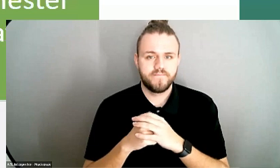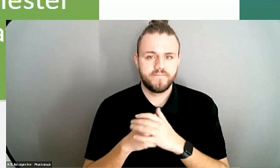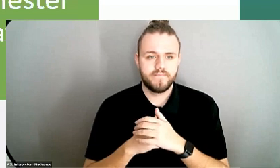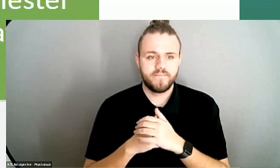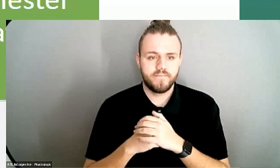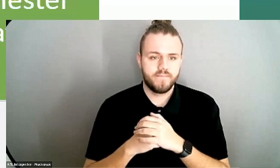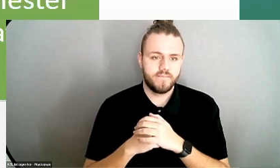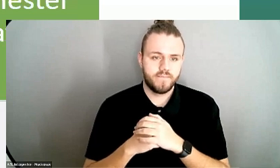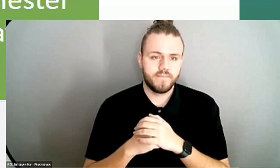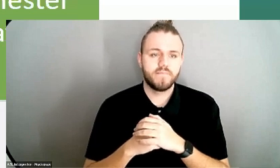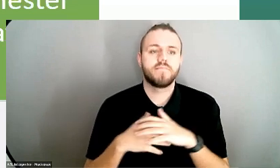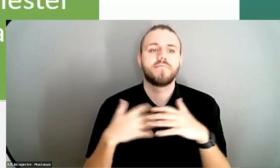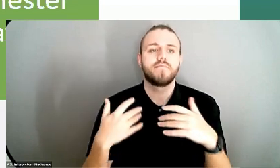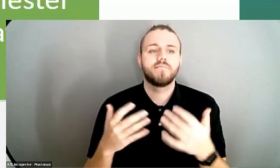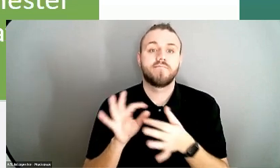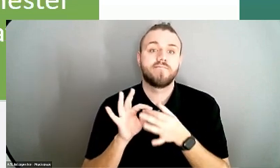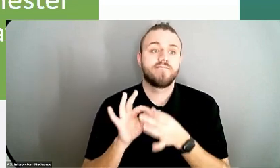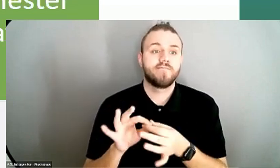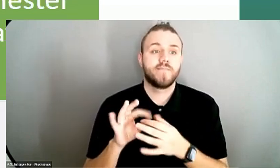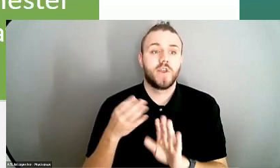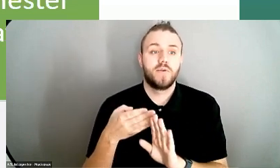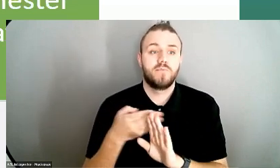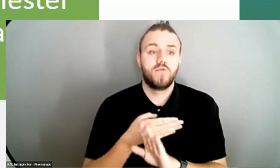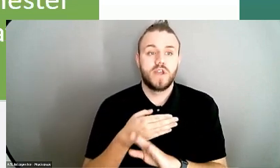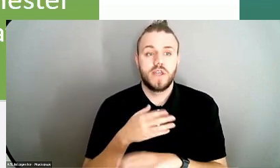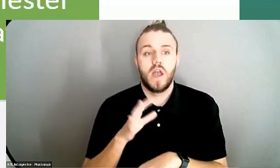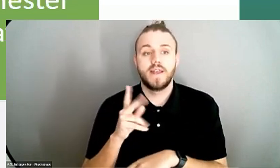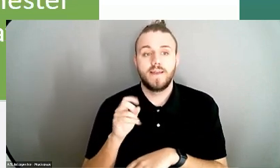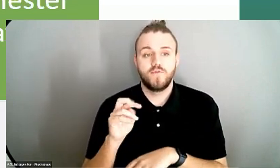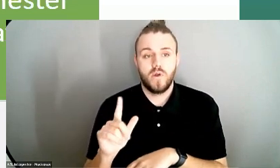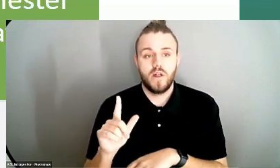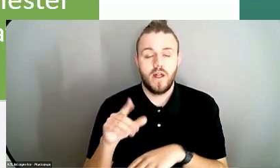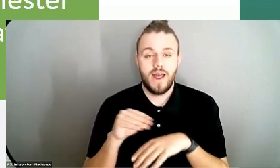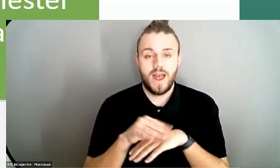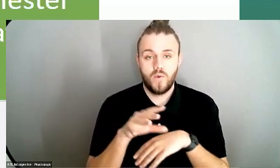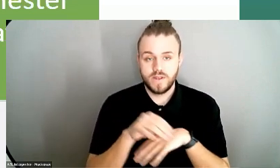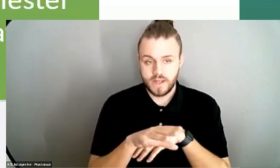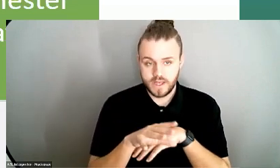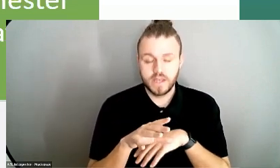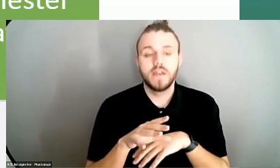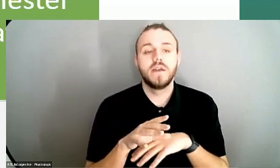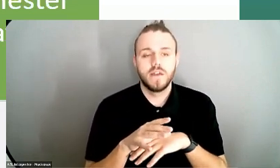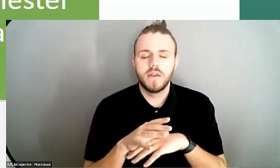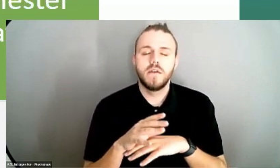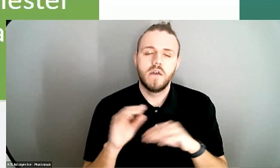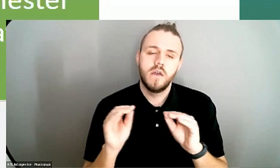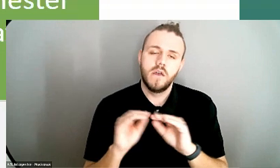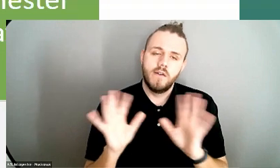So in terms of preconceptual counseling, we have to obviously ascertain knowledge of